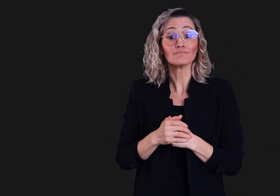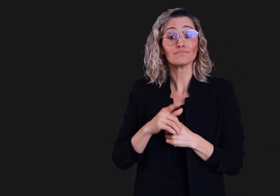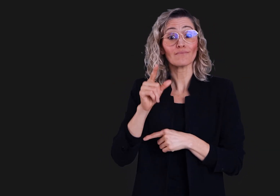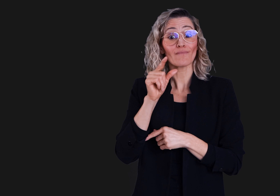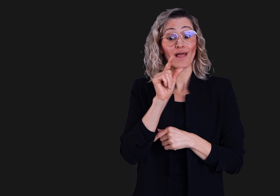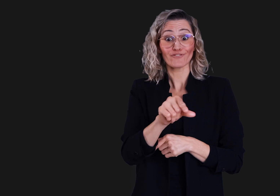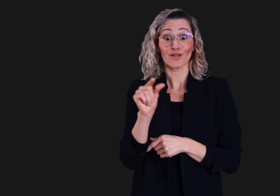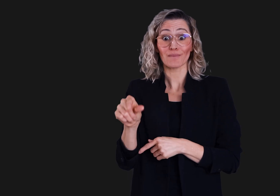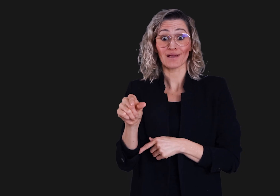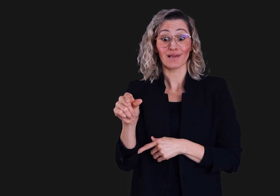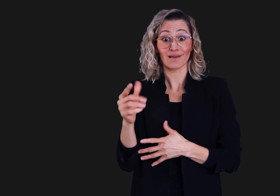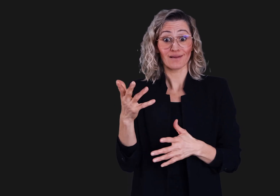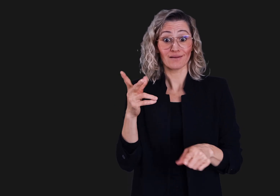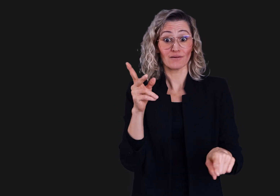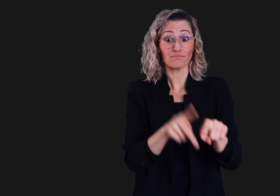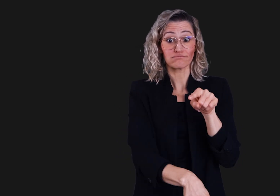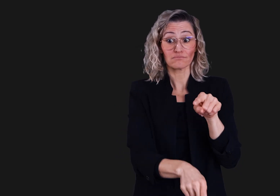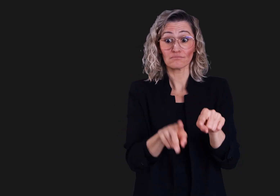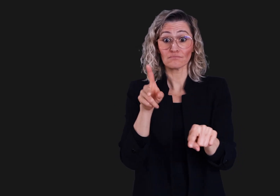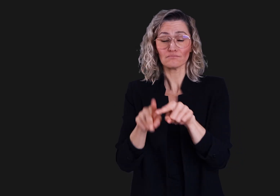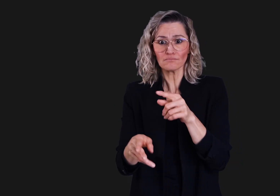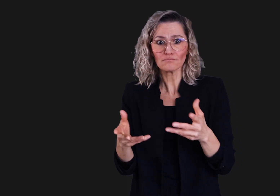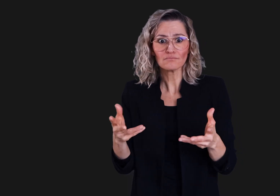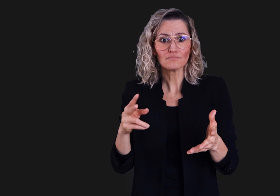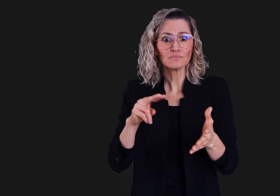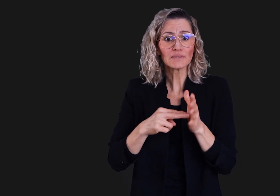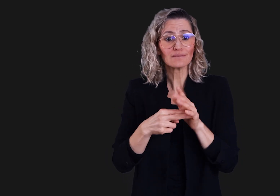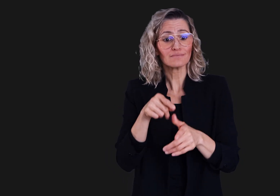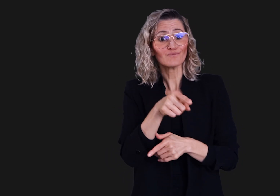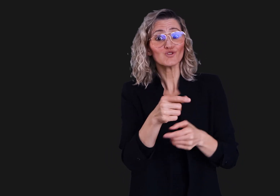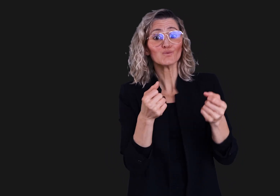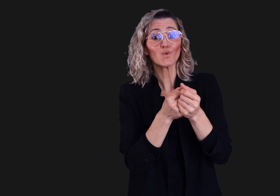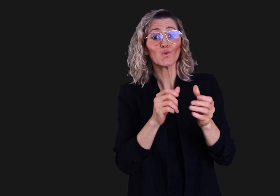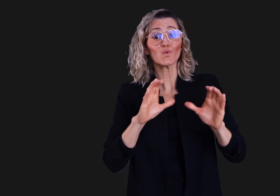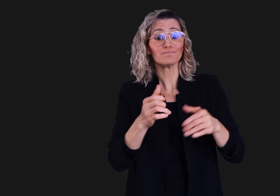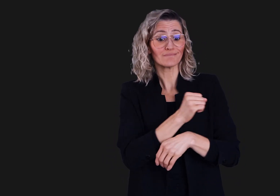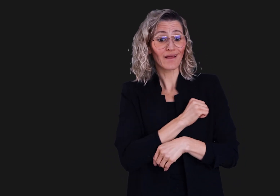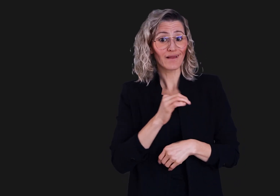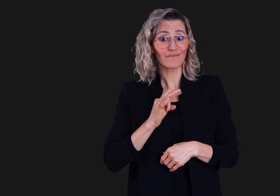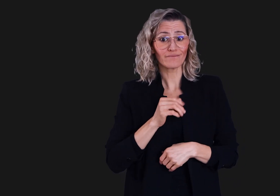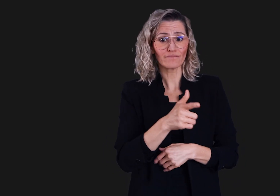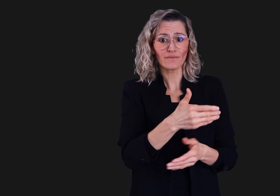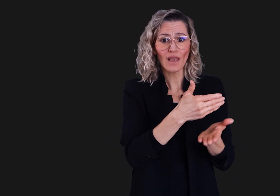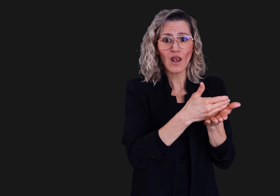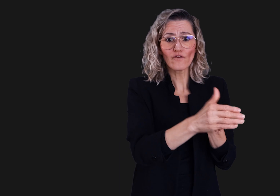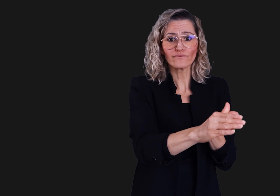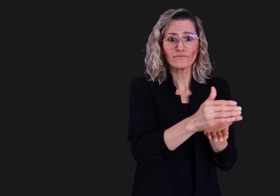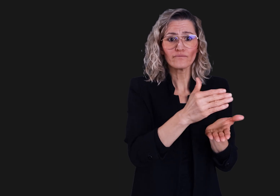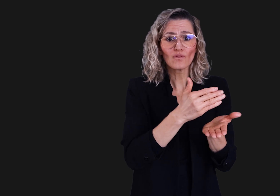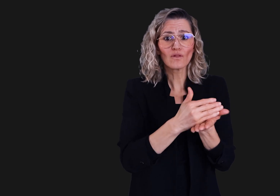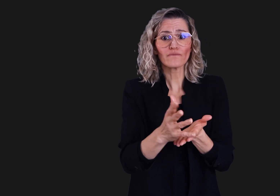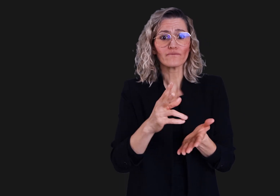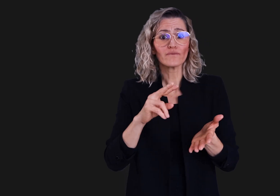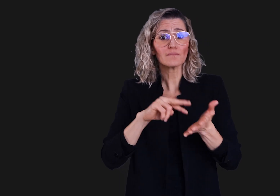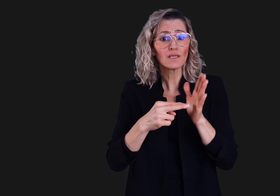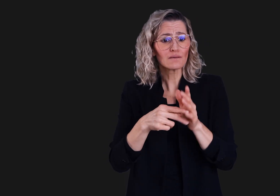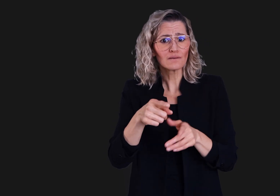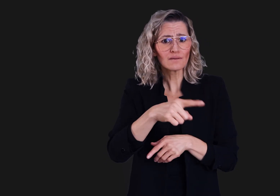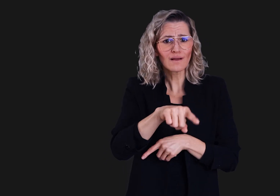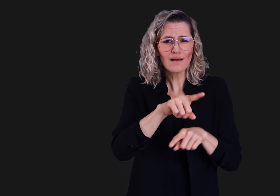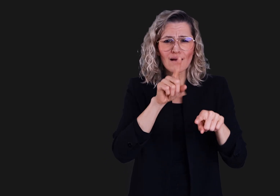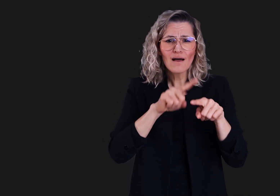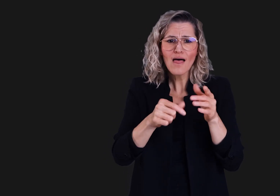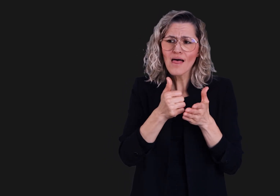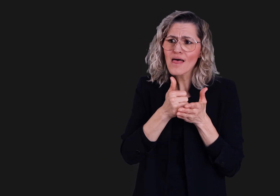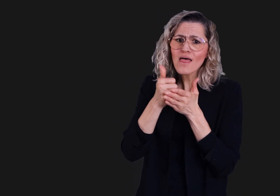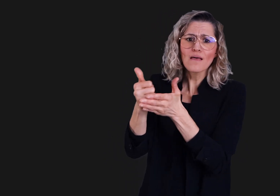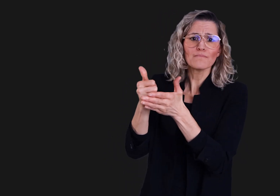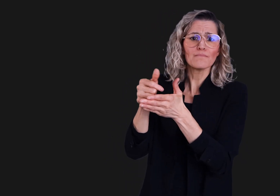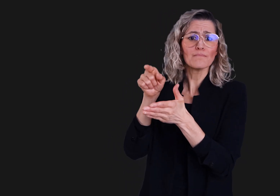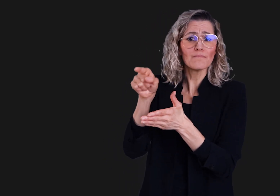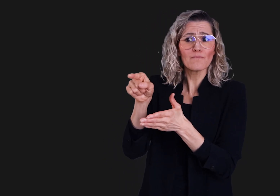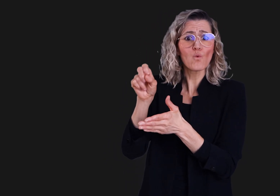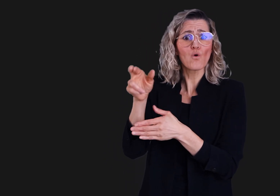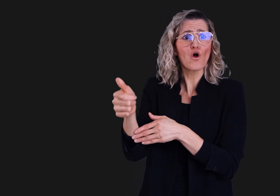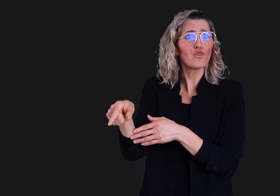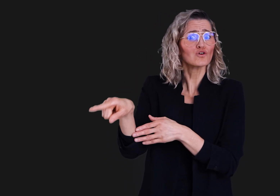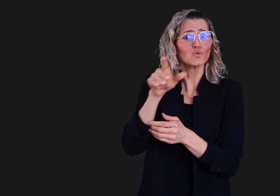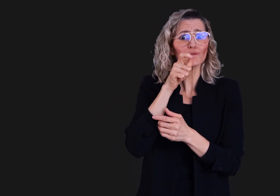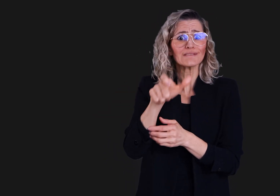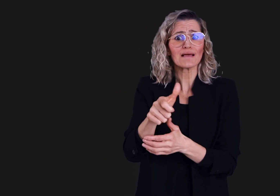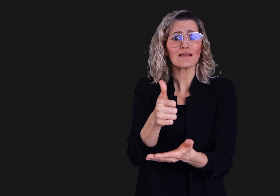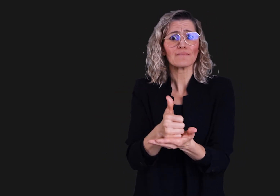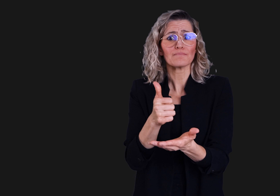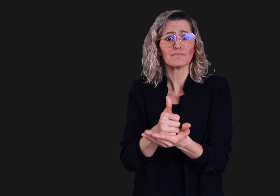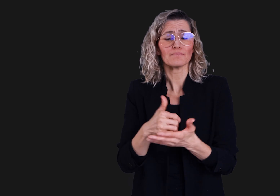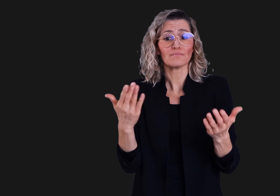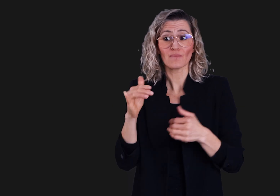Government cuts meant that the support group’s staff were laid off. This meant they could not provide the help people needed.